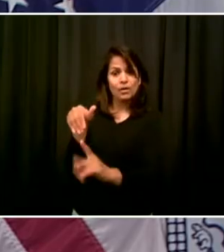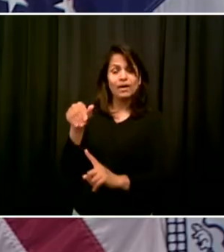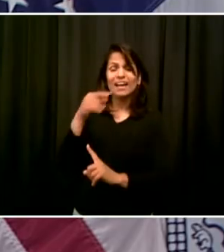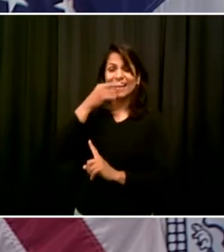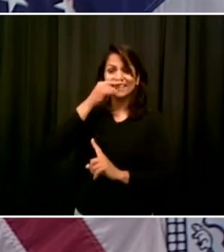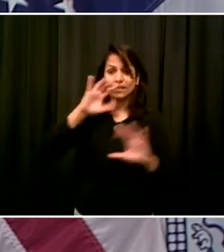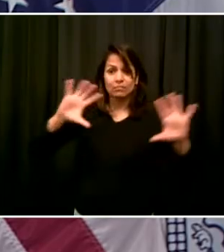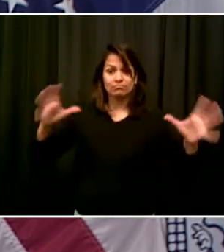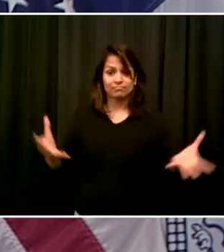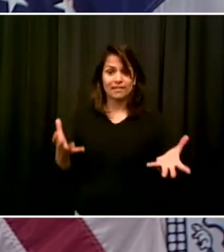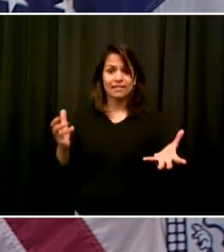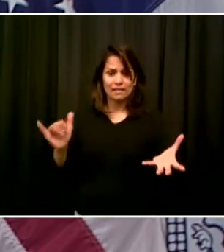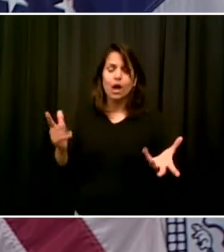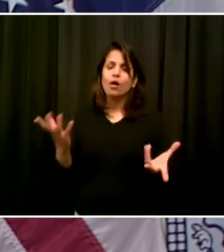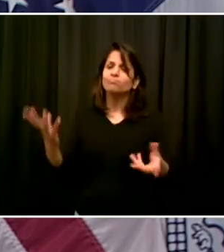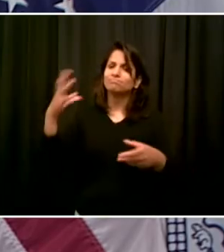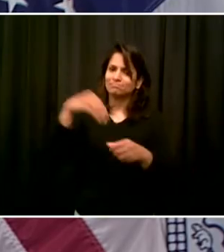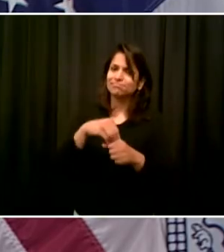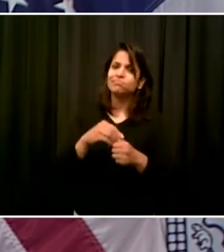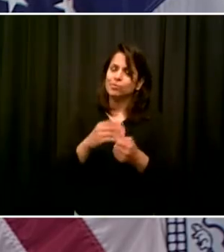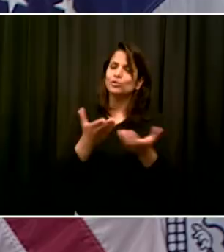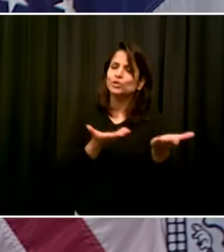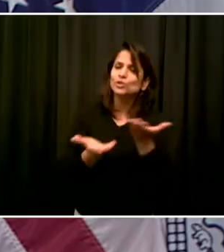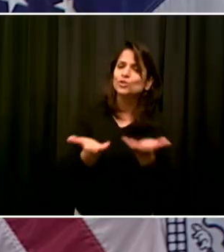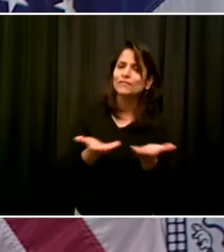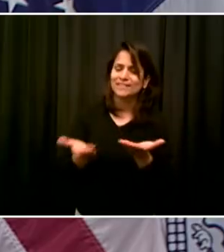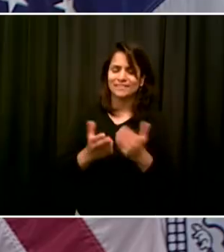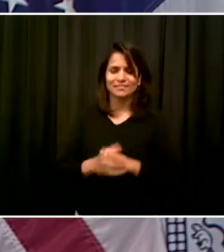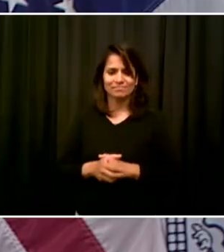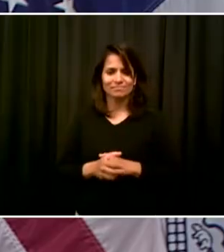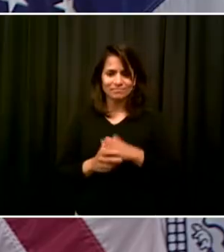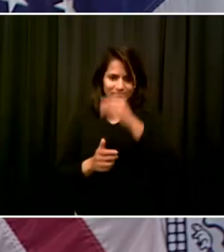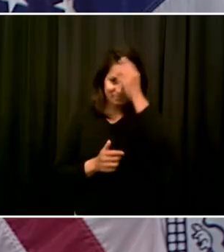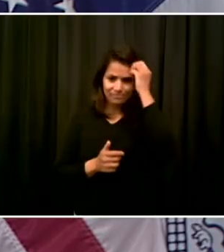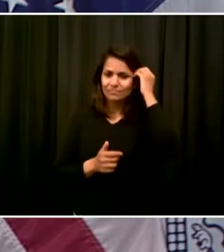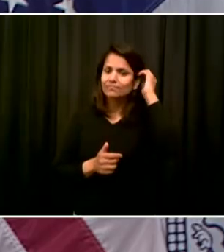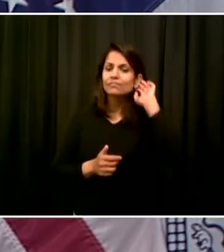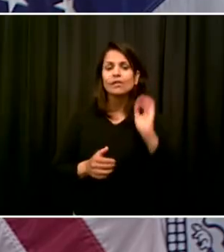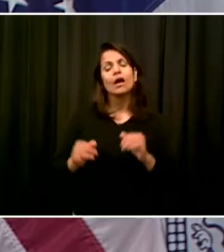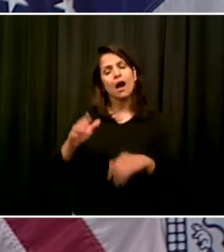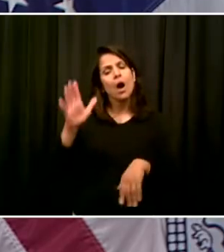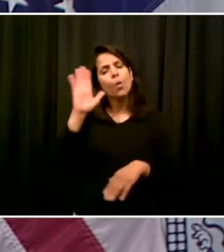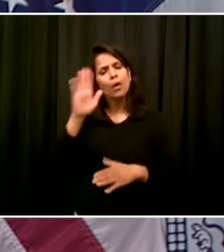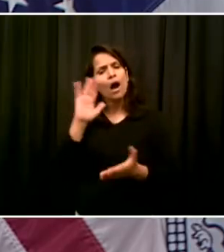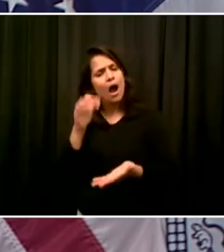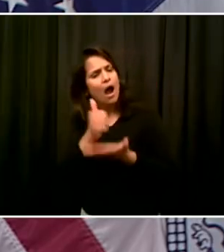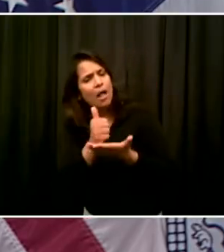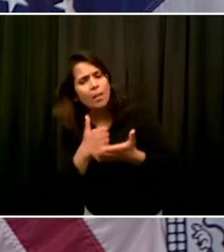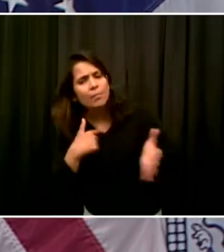KIS DWILL BE SERVED. I THINK IT WILL